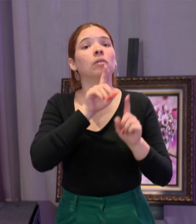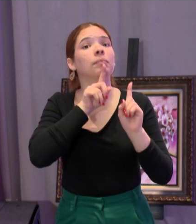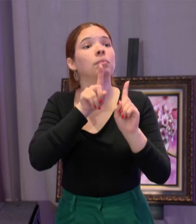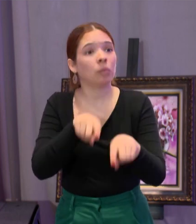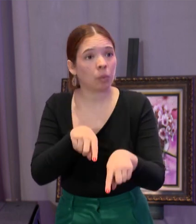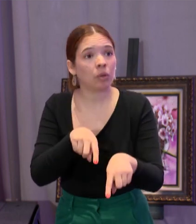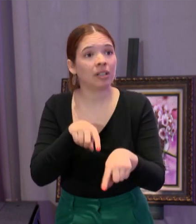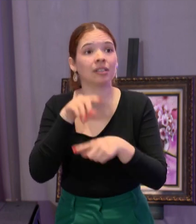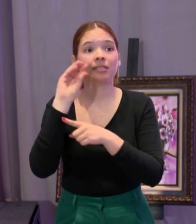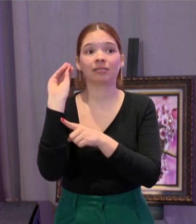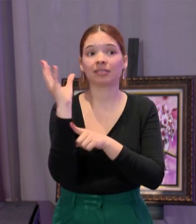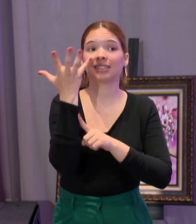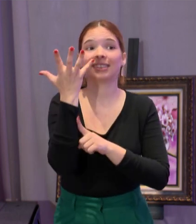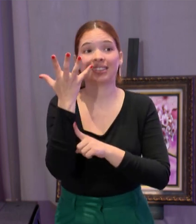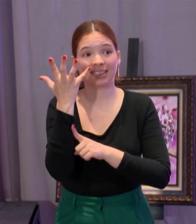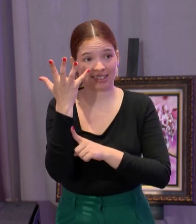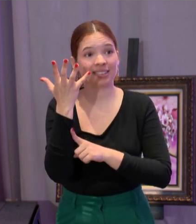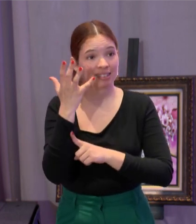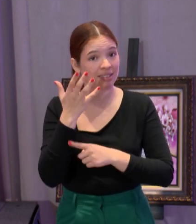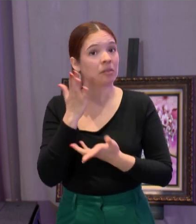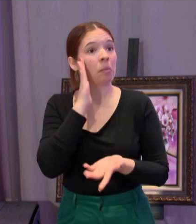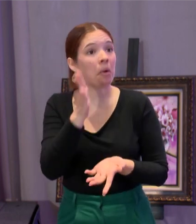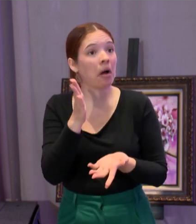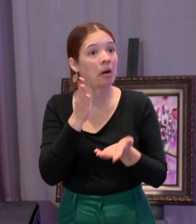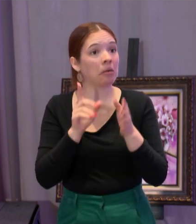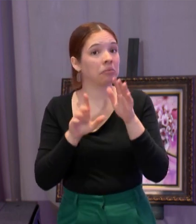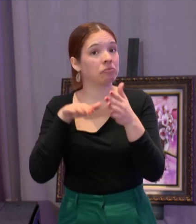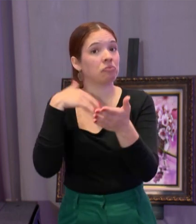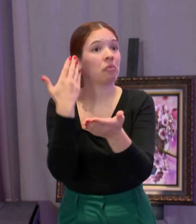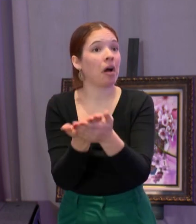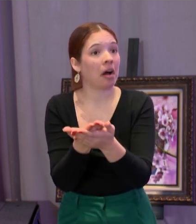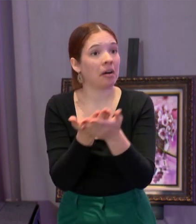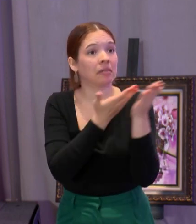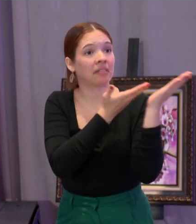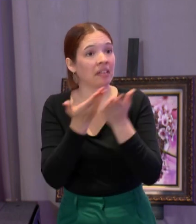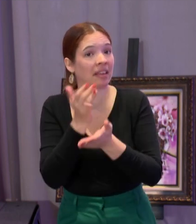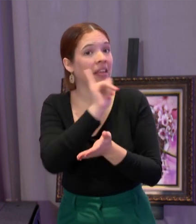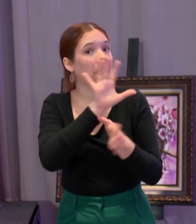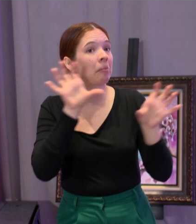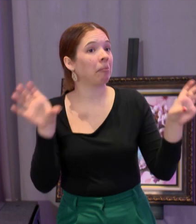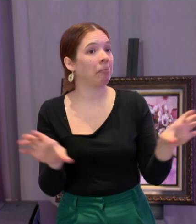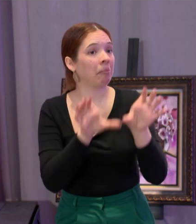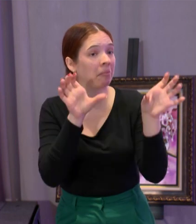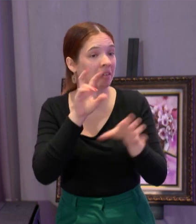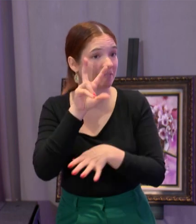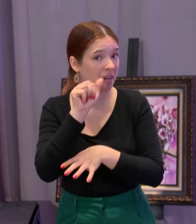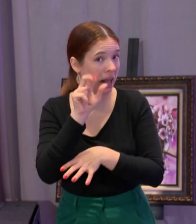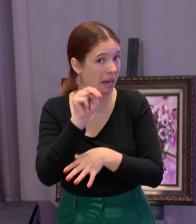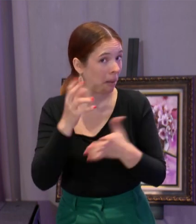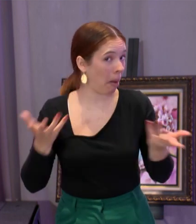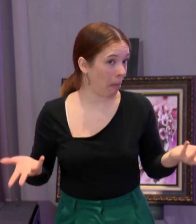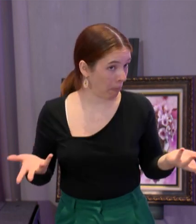DELIVERED IN ONE OF THE TRUCKS. AS WE CELEBRATE THE FESTIVALS ROOTS AND HERITAGE EACH YEAR